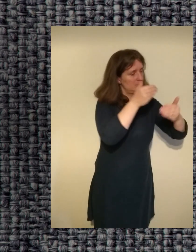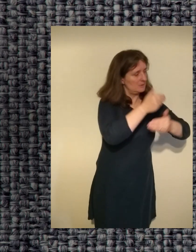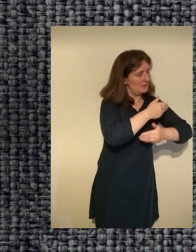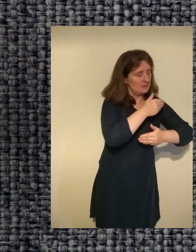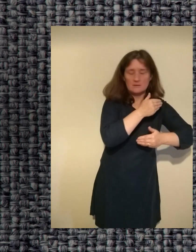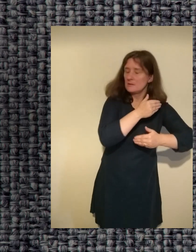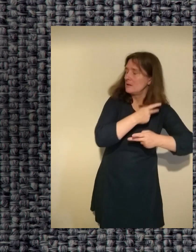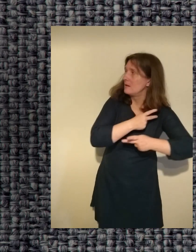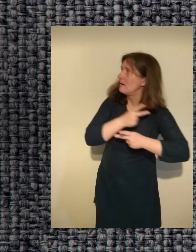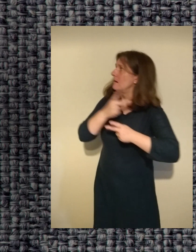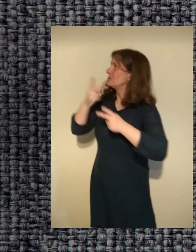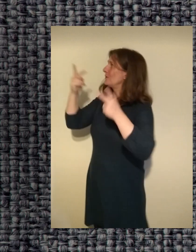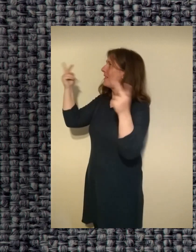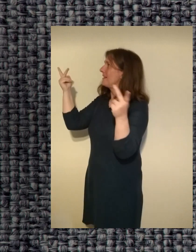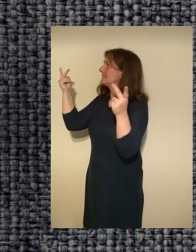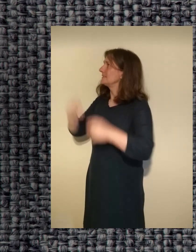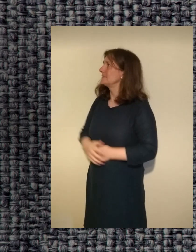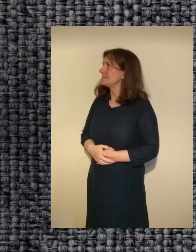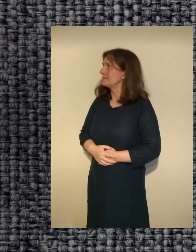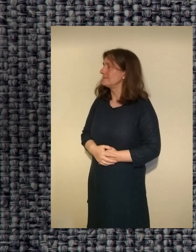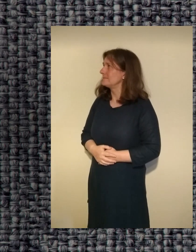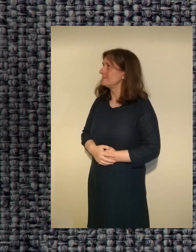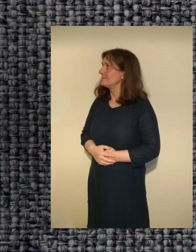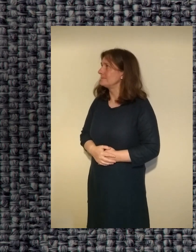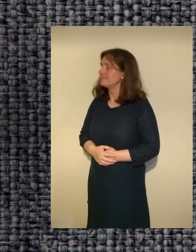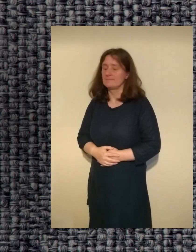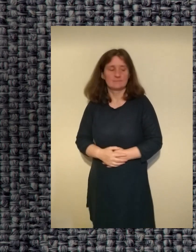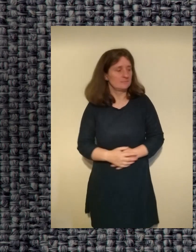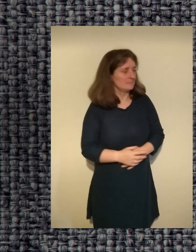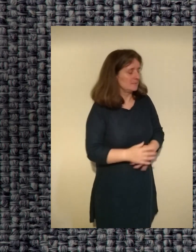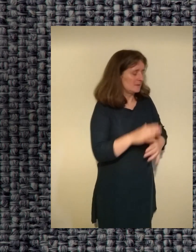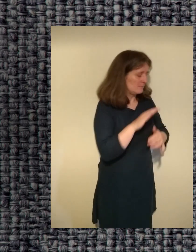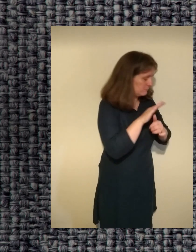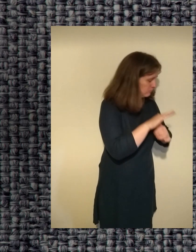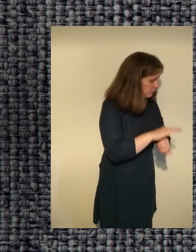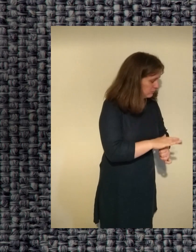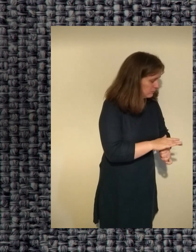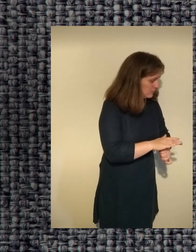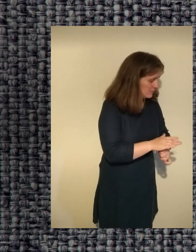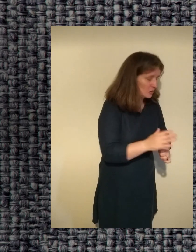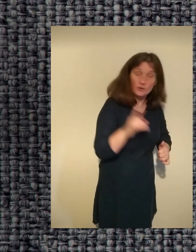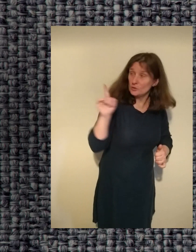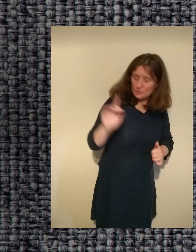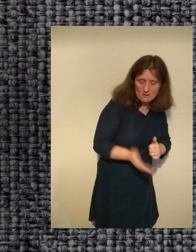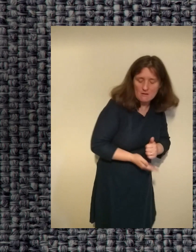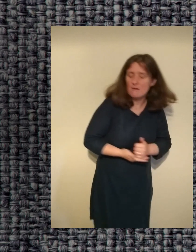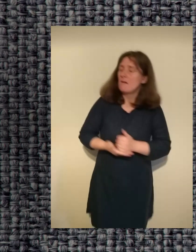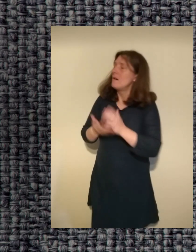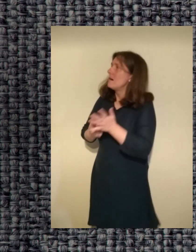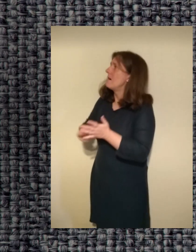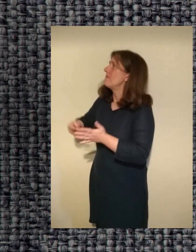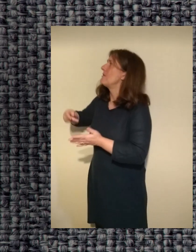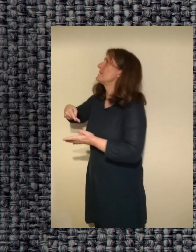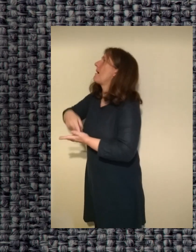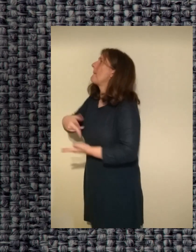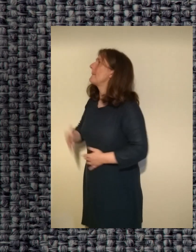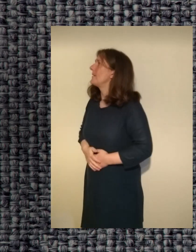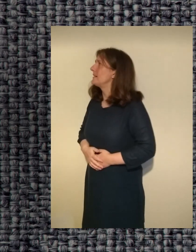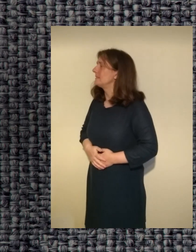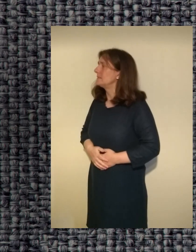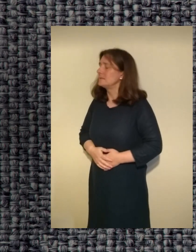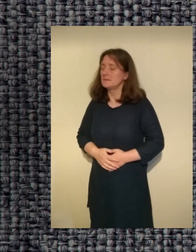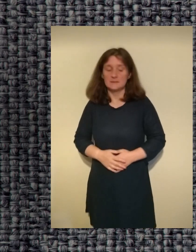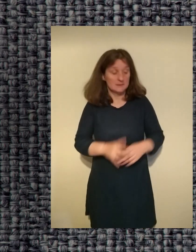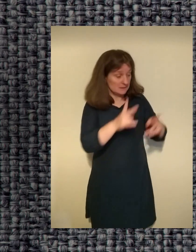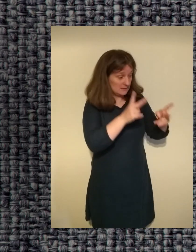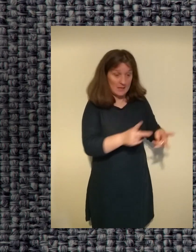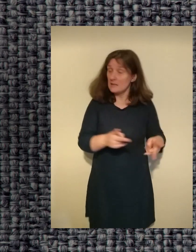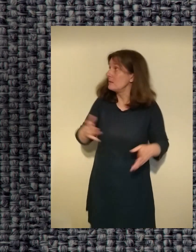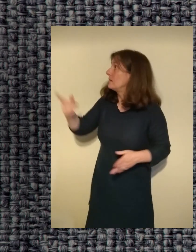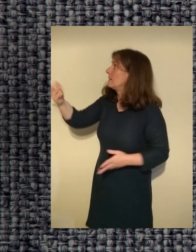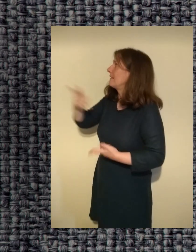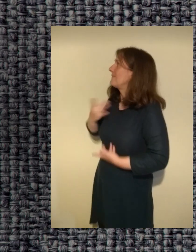Lord you call us from darkness in to light You raise us up when we are cast down.